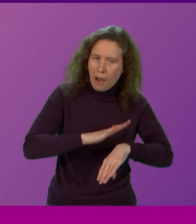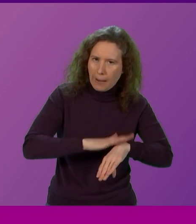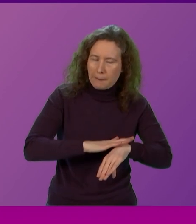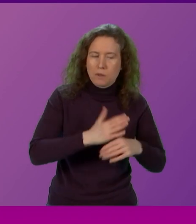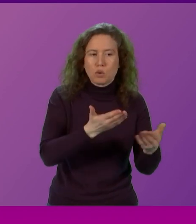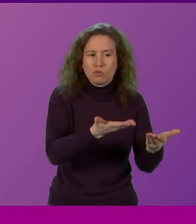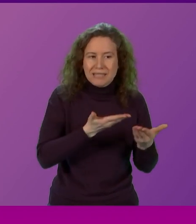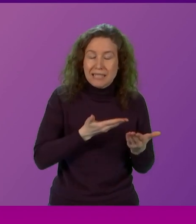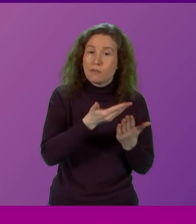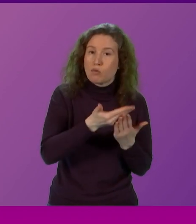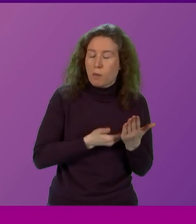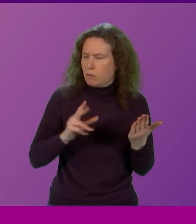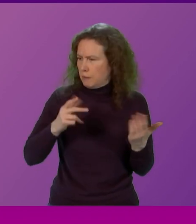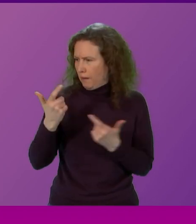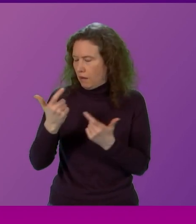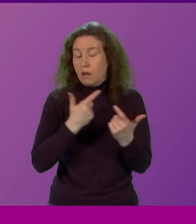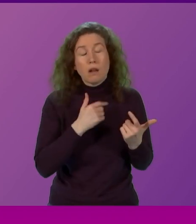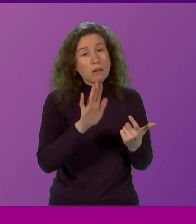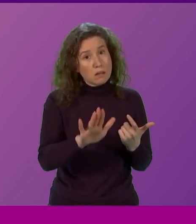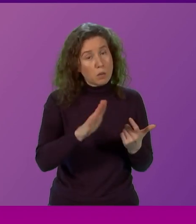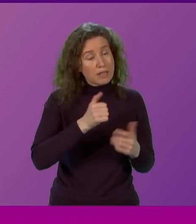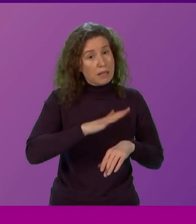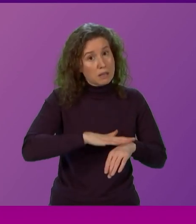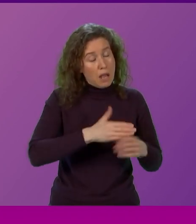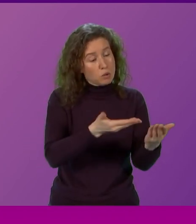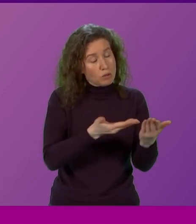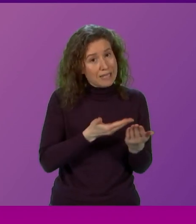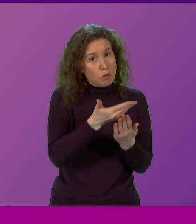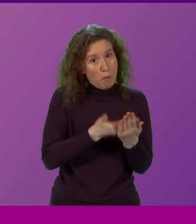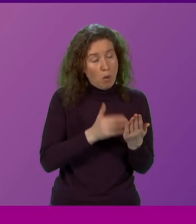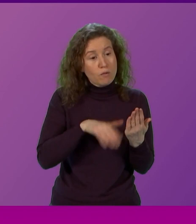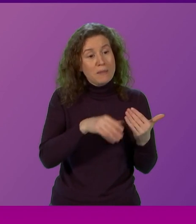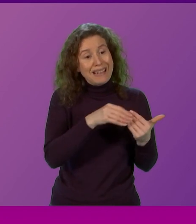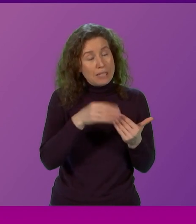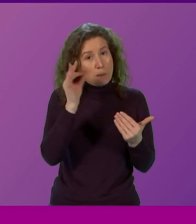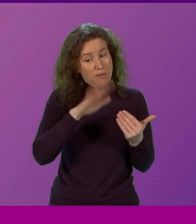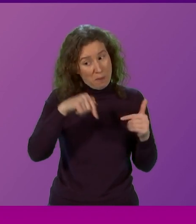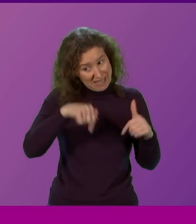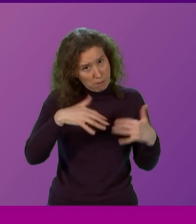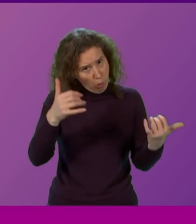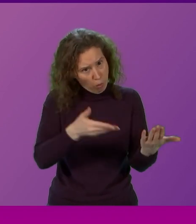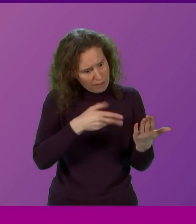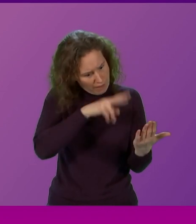the report from the lead committee in the Parliament and consider it.